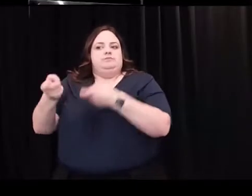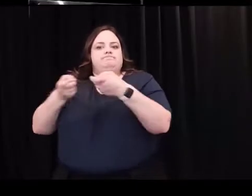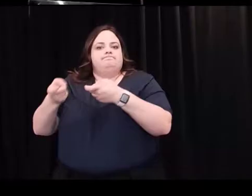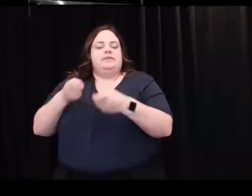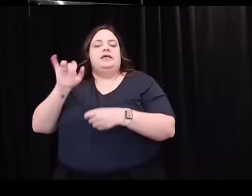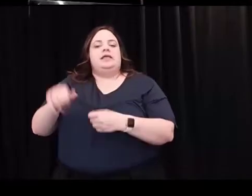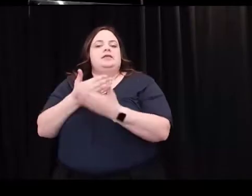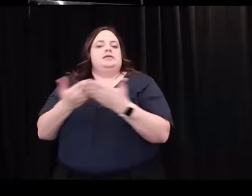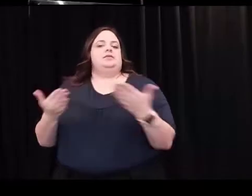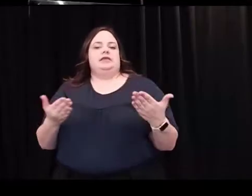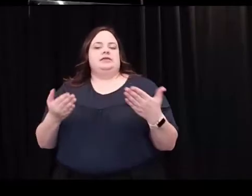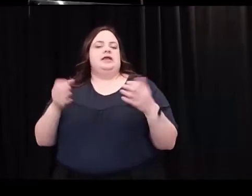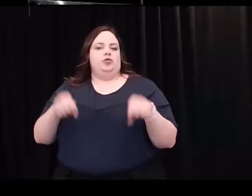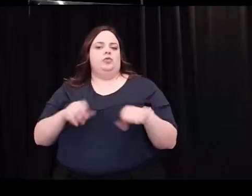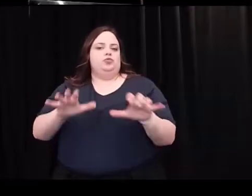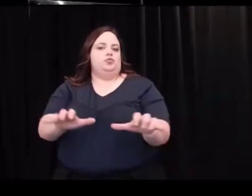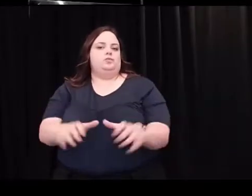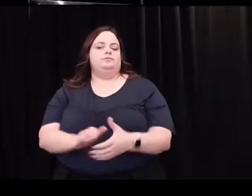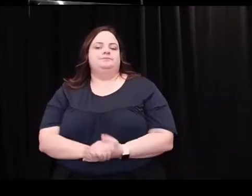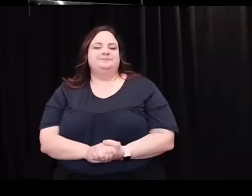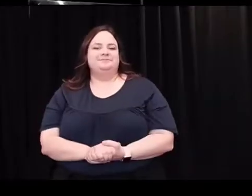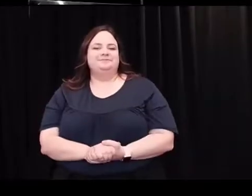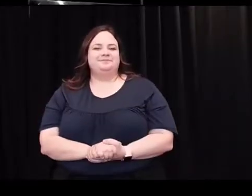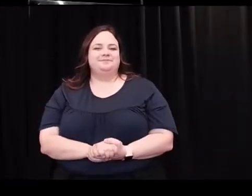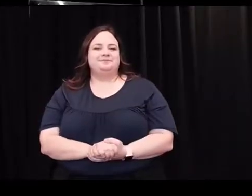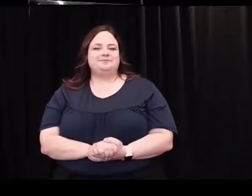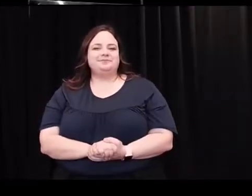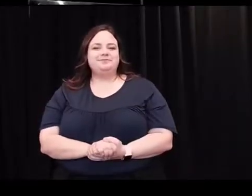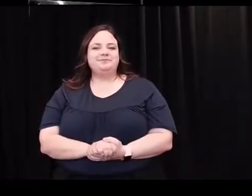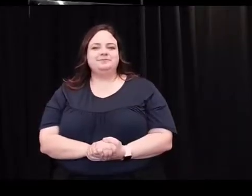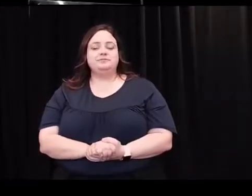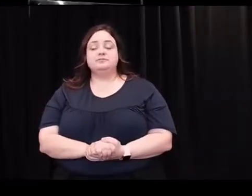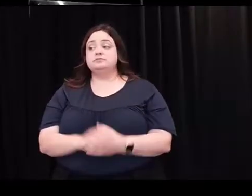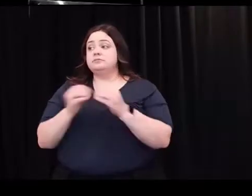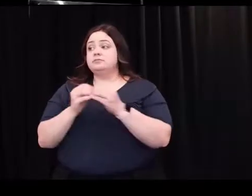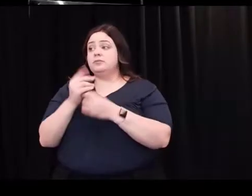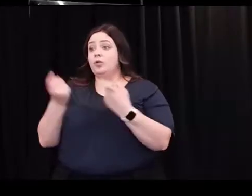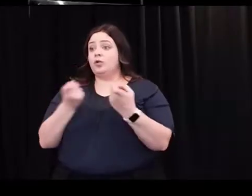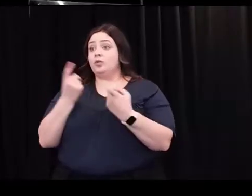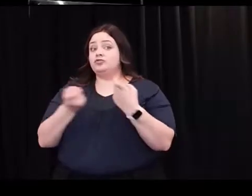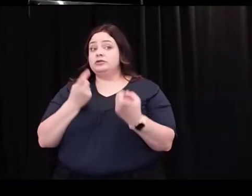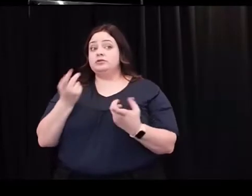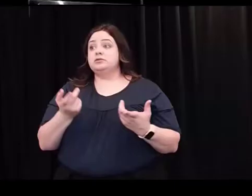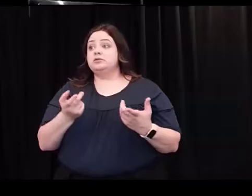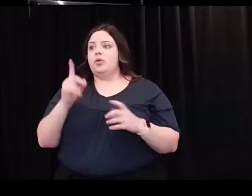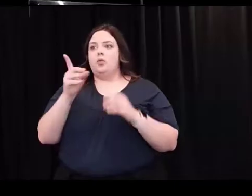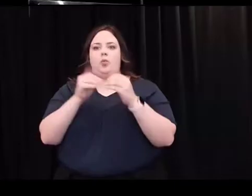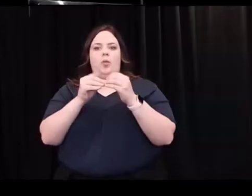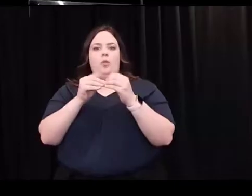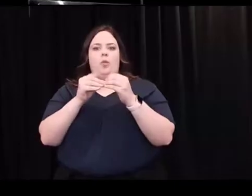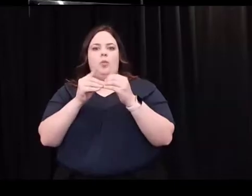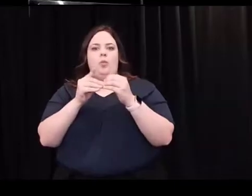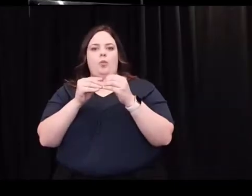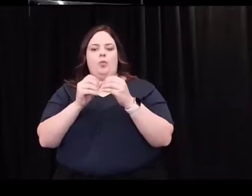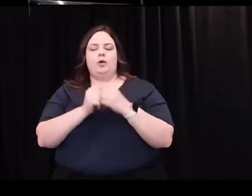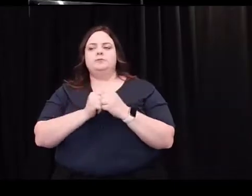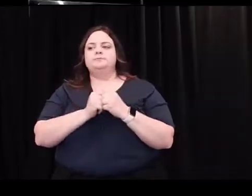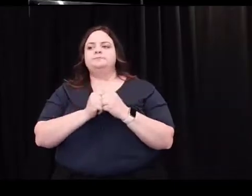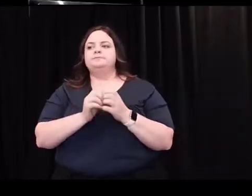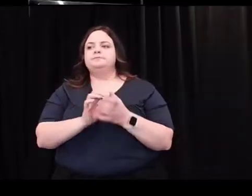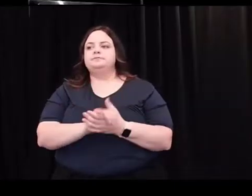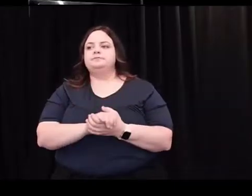I would do. Yeah, any other questions? Right. [Adam] We have one more in chat, this is Claire